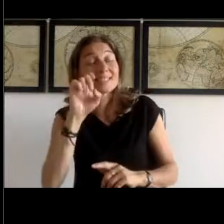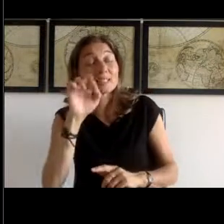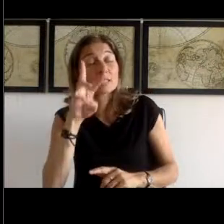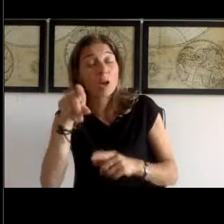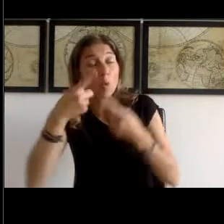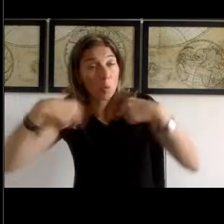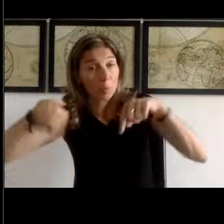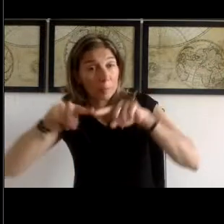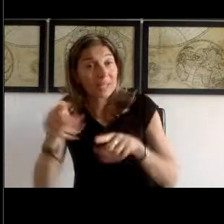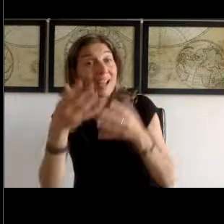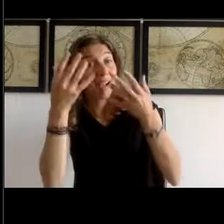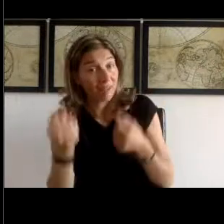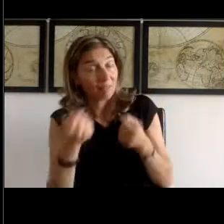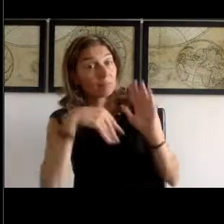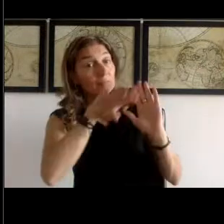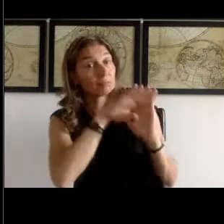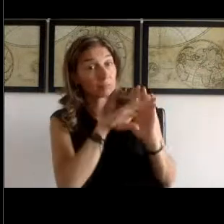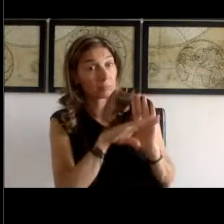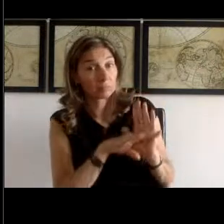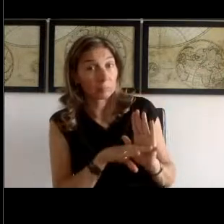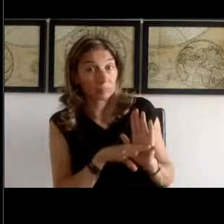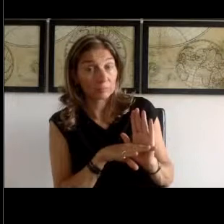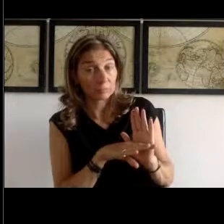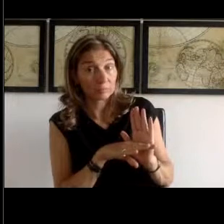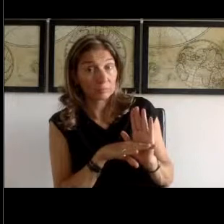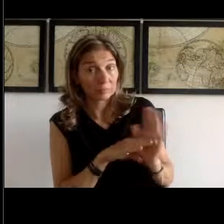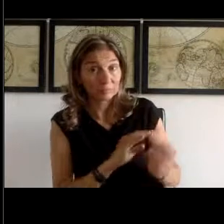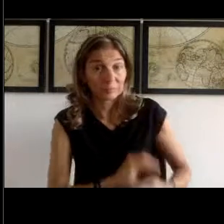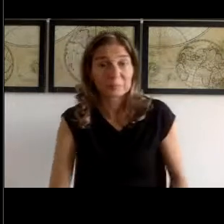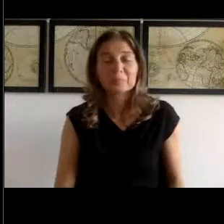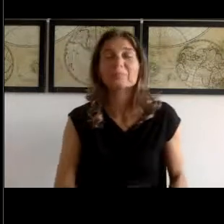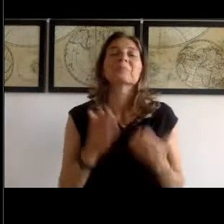I wanted to clarify something. I said it at the beginning.